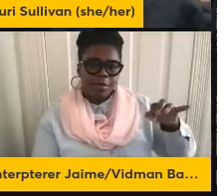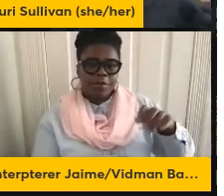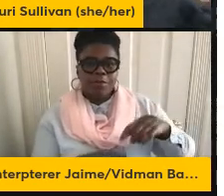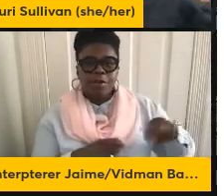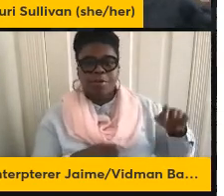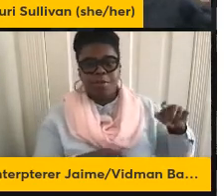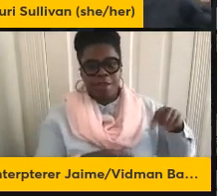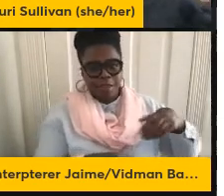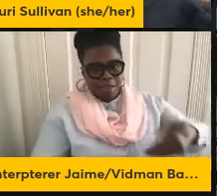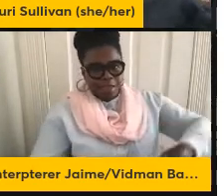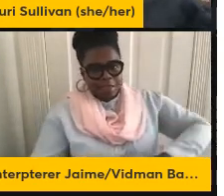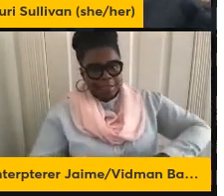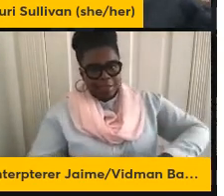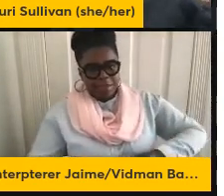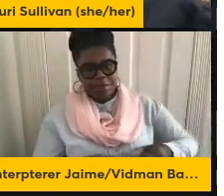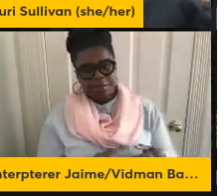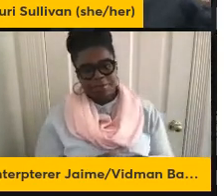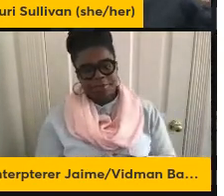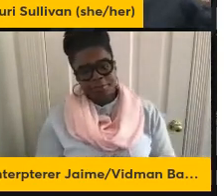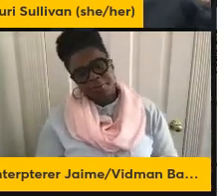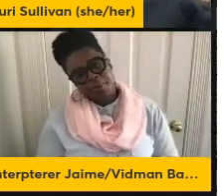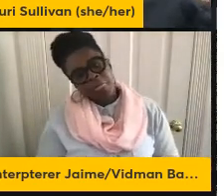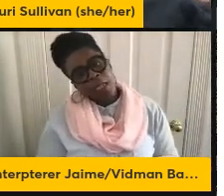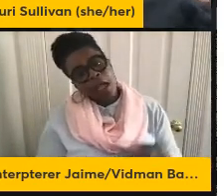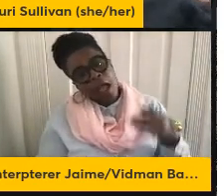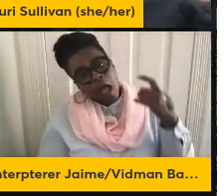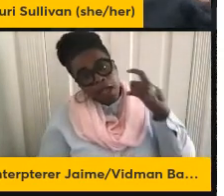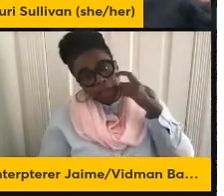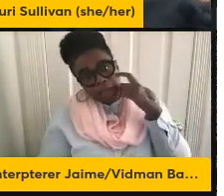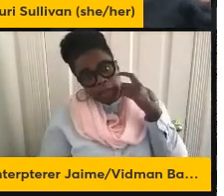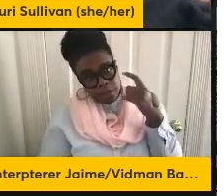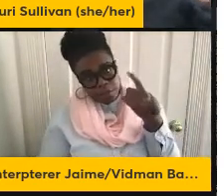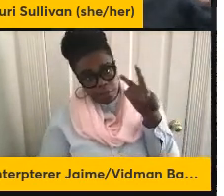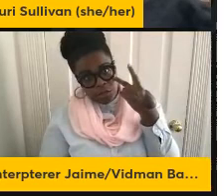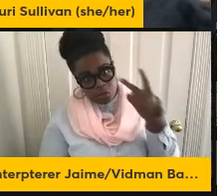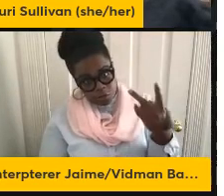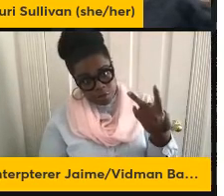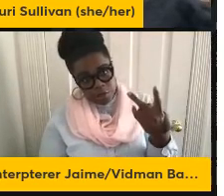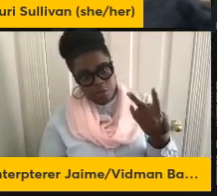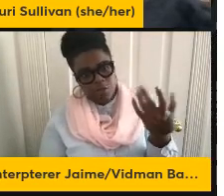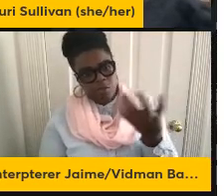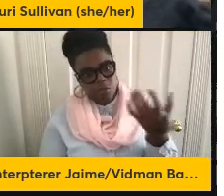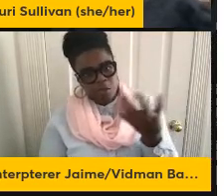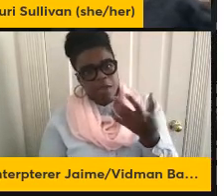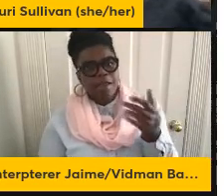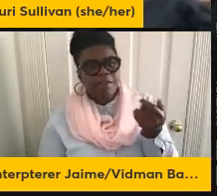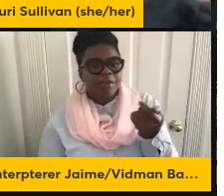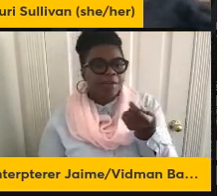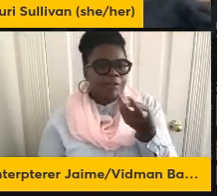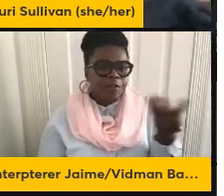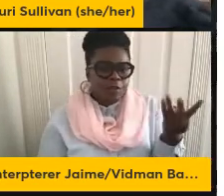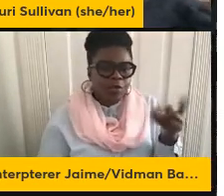intestine. And what I thought was really striking about this data is that there are very few transcriptional differences in